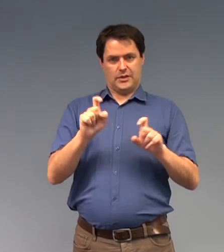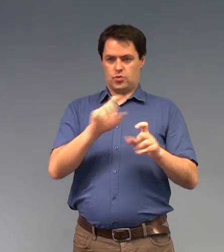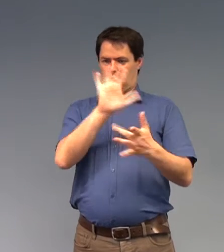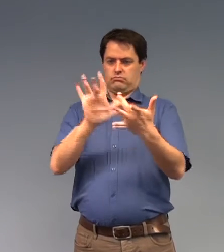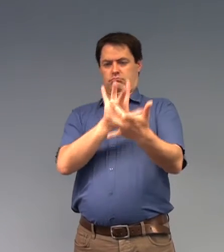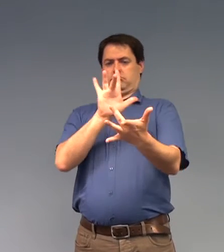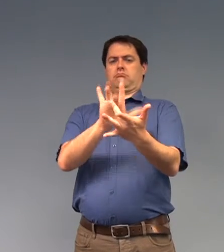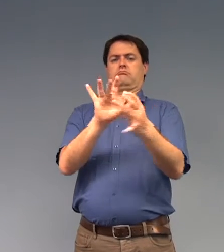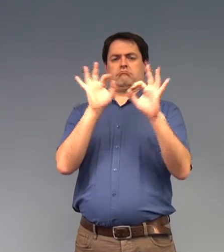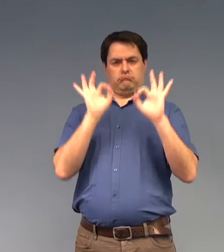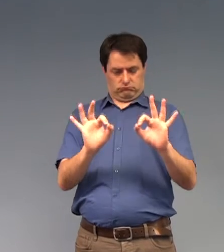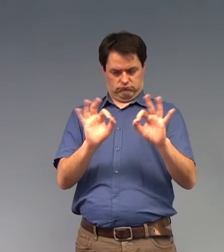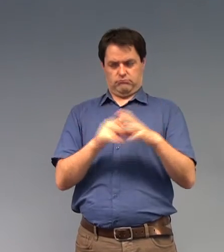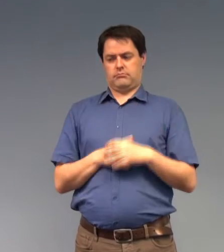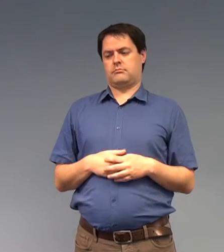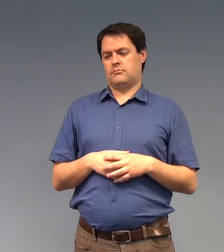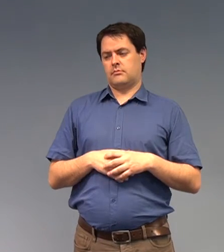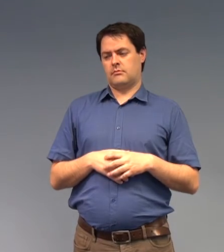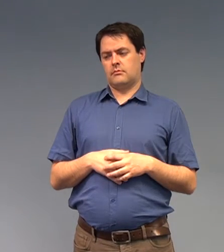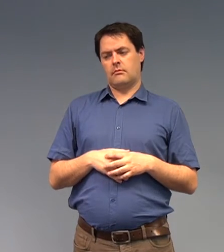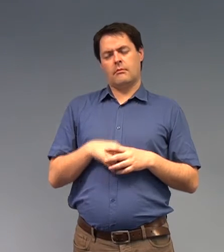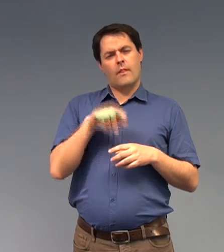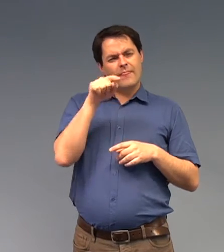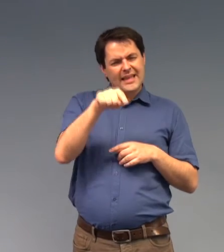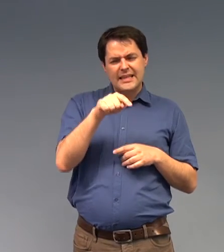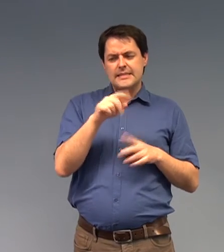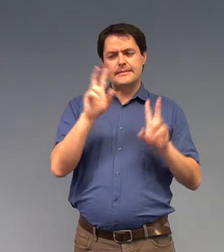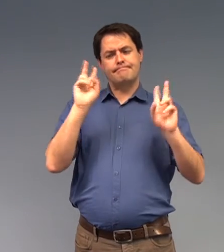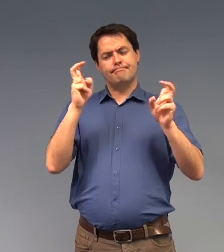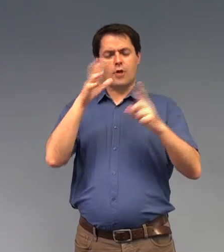If they don't say enough, we don't understand what they mean.